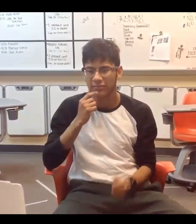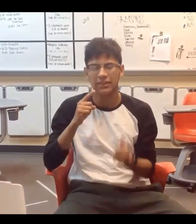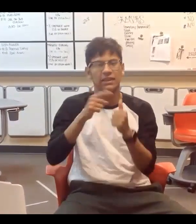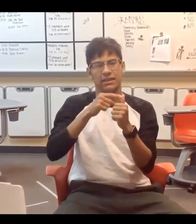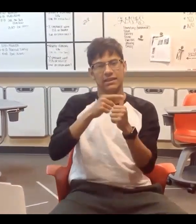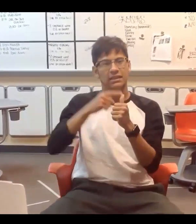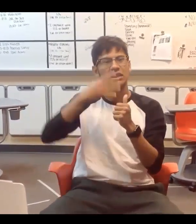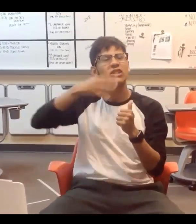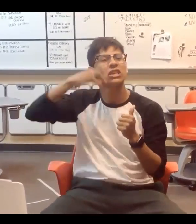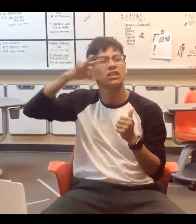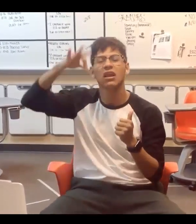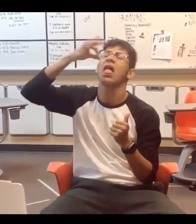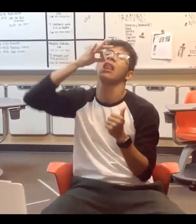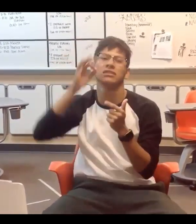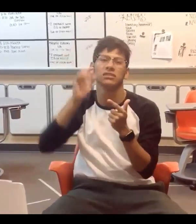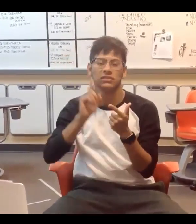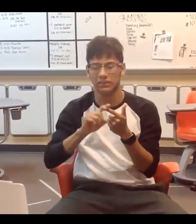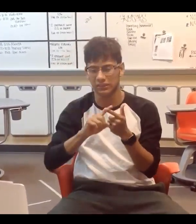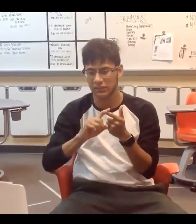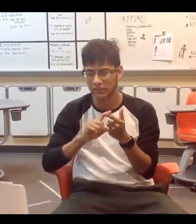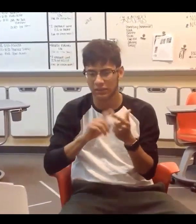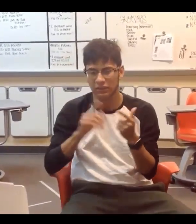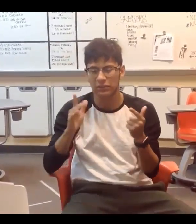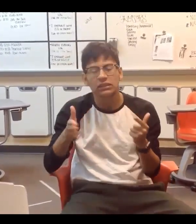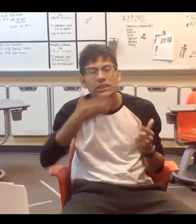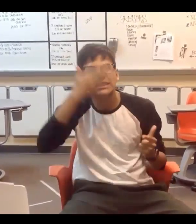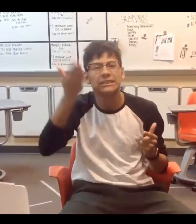He said he ate snot, he